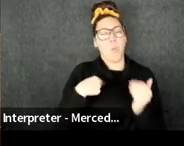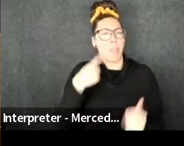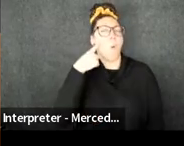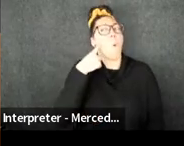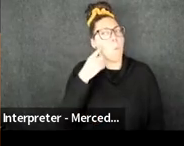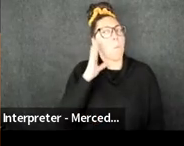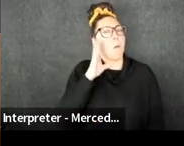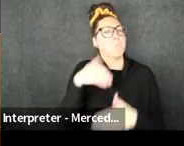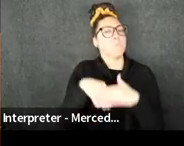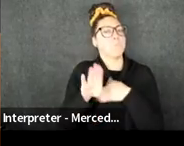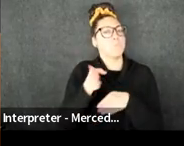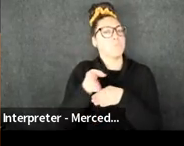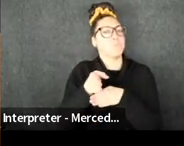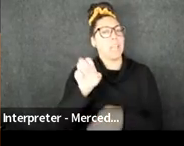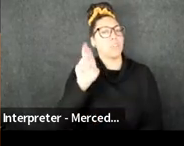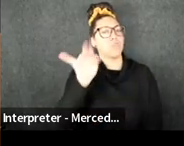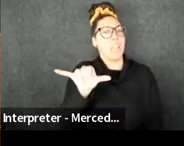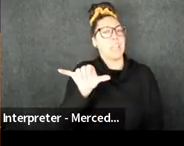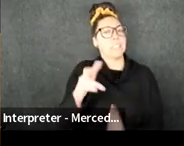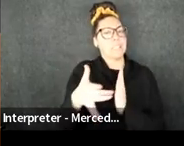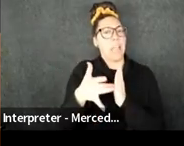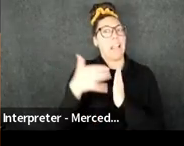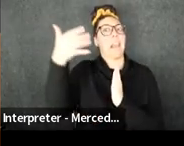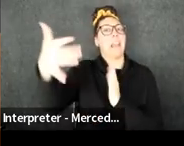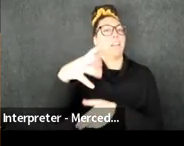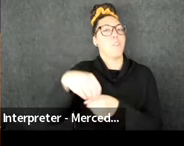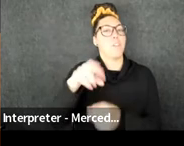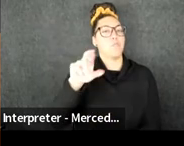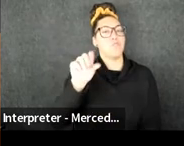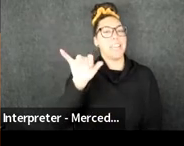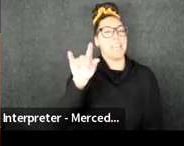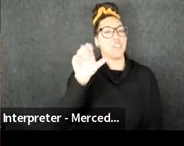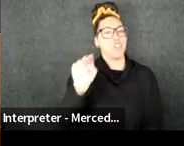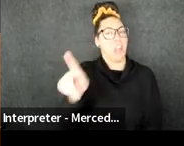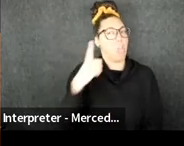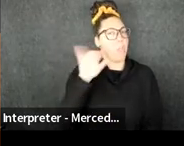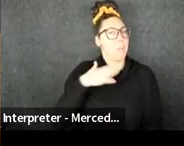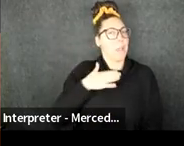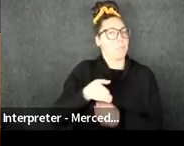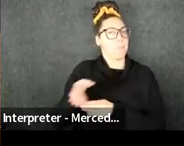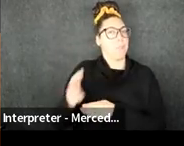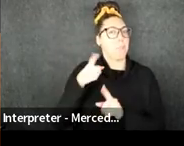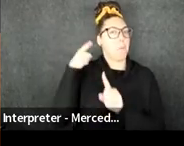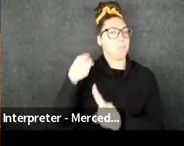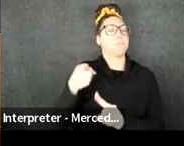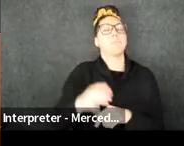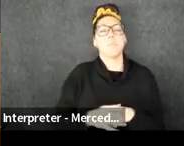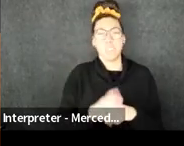with hopes of going into radiation. And also during that time I wasn't doing well in my courses.